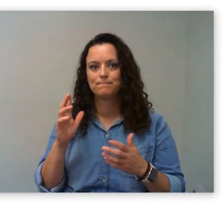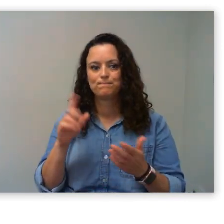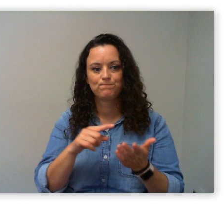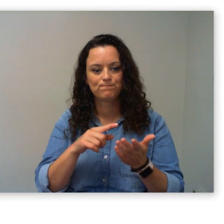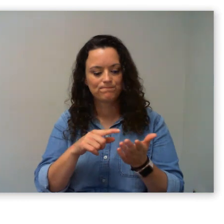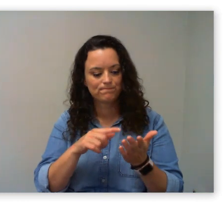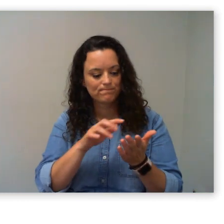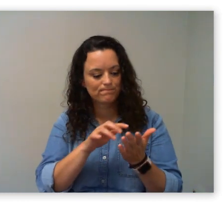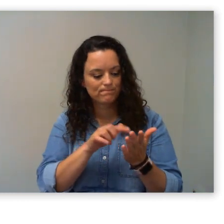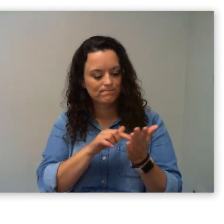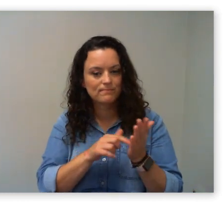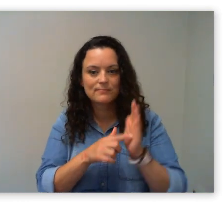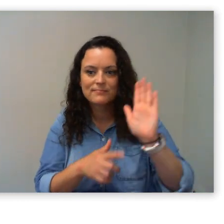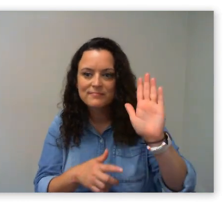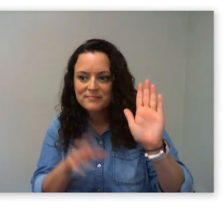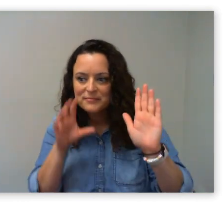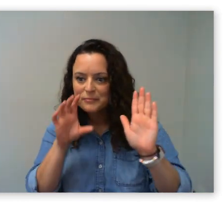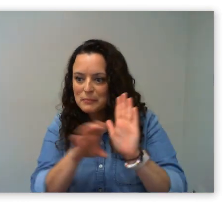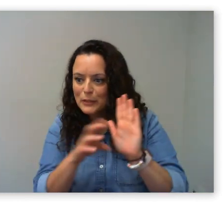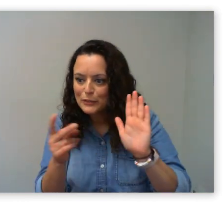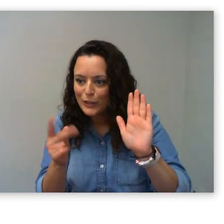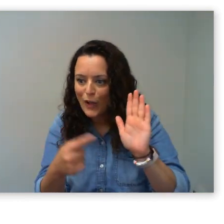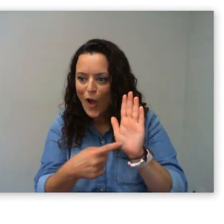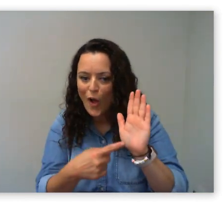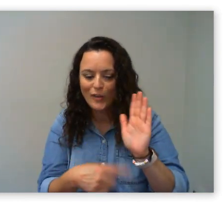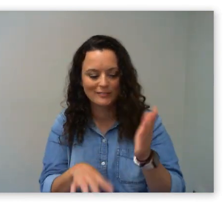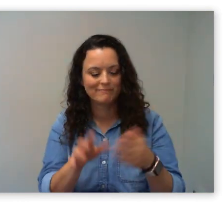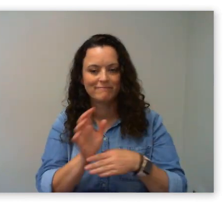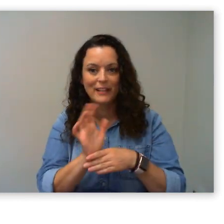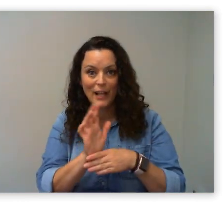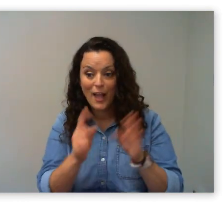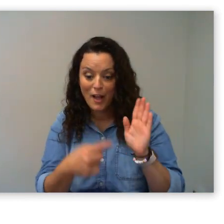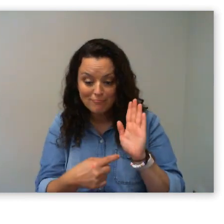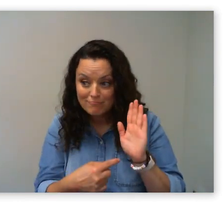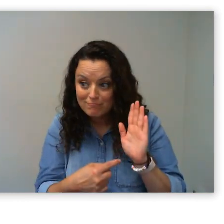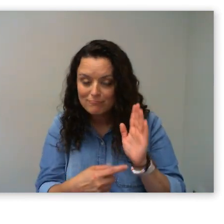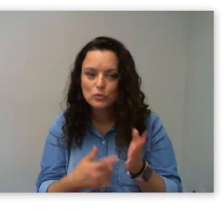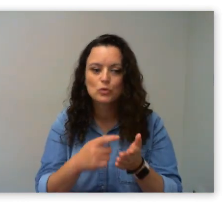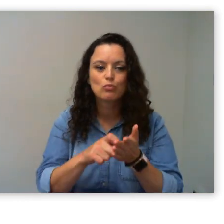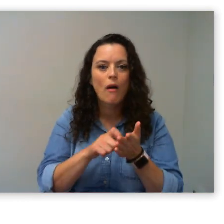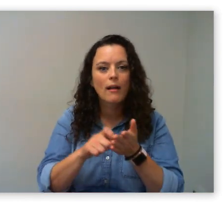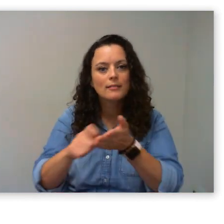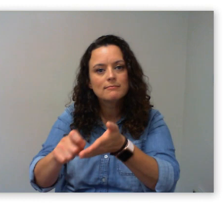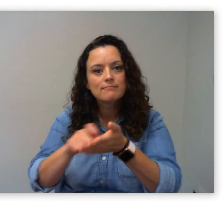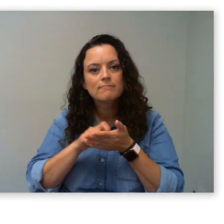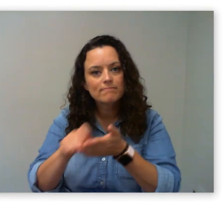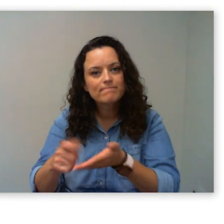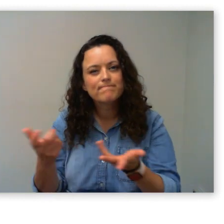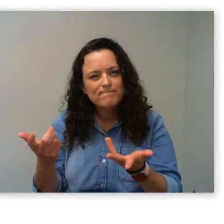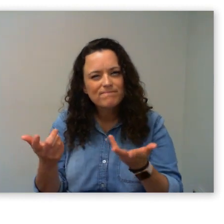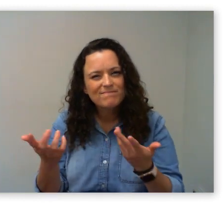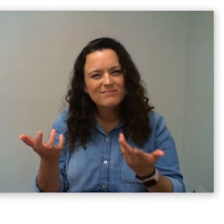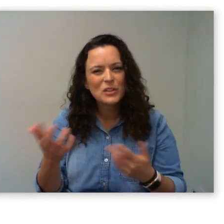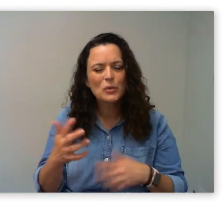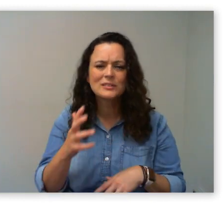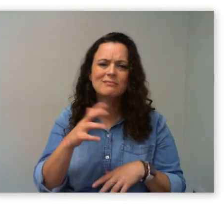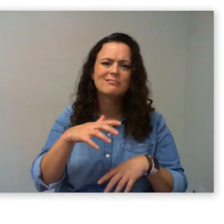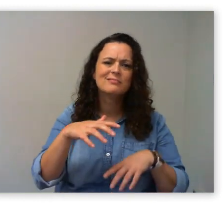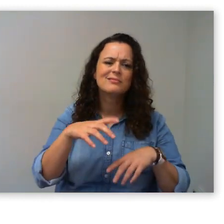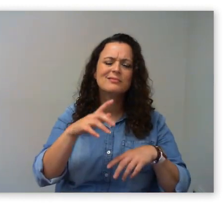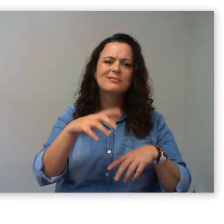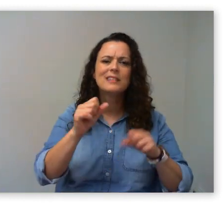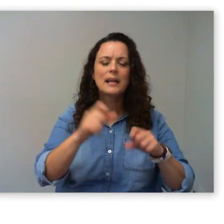dog or videos or things like that and writing back and forth just taking an extra couple seconds to